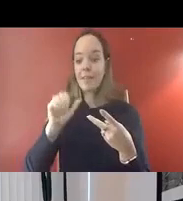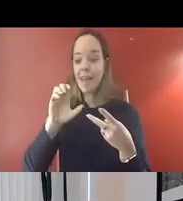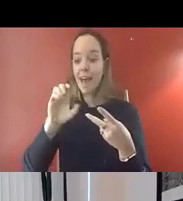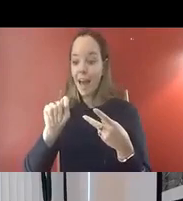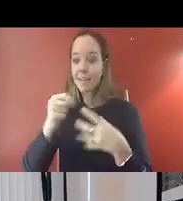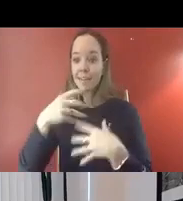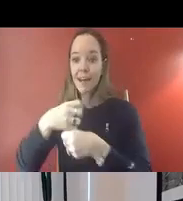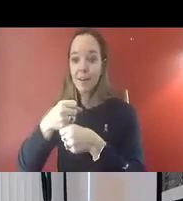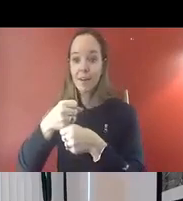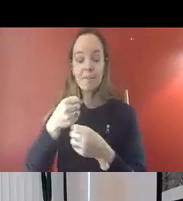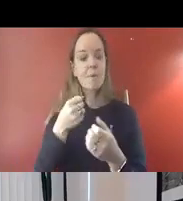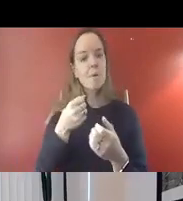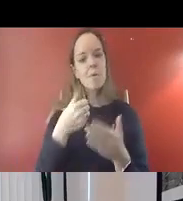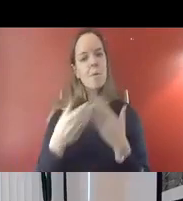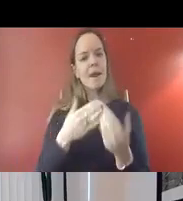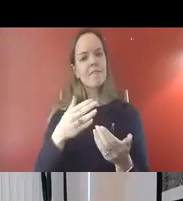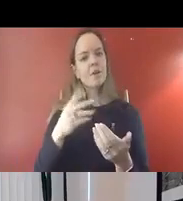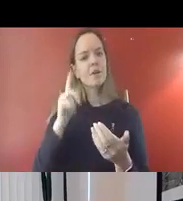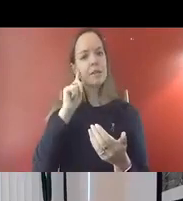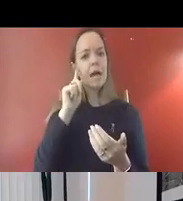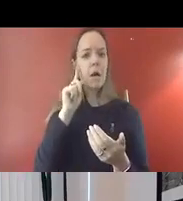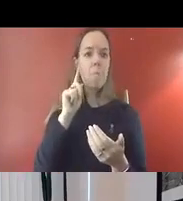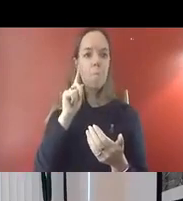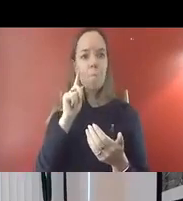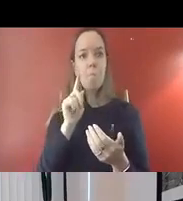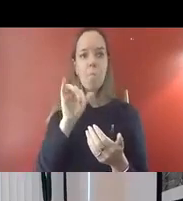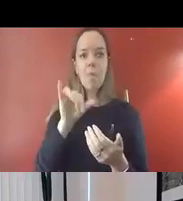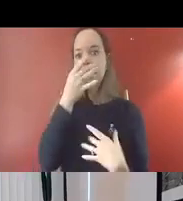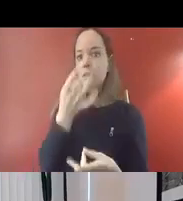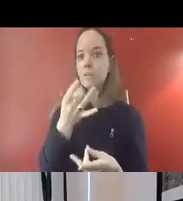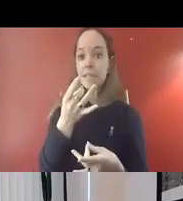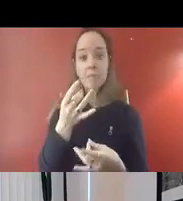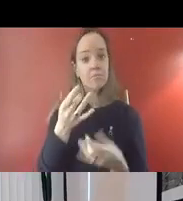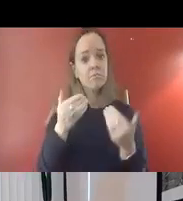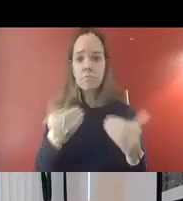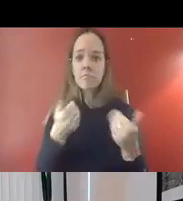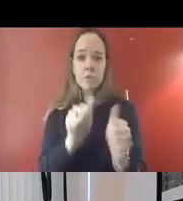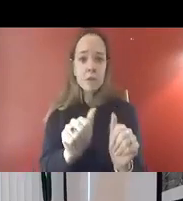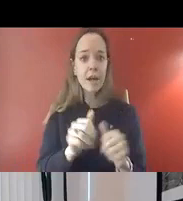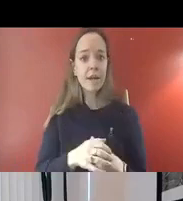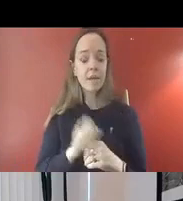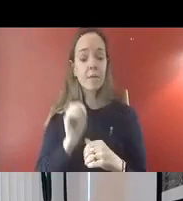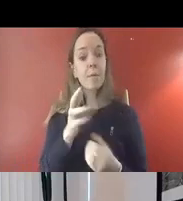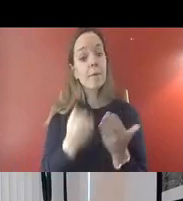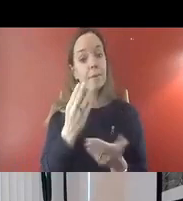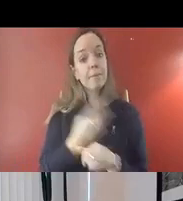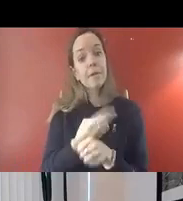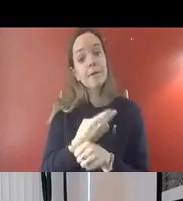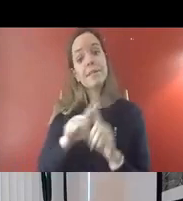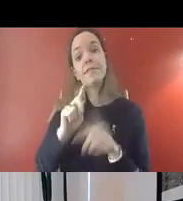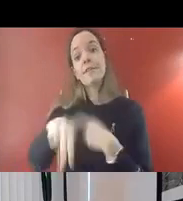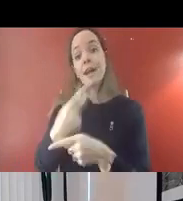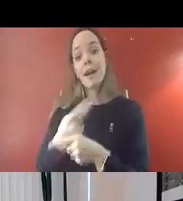encourage you to just give it a try. Or is that sounds appealing I would to go back to some other skills that you encourage you to just give it a try. Or have such as breathing, and actively to go back to some other skills that you